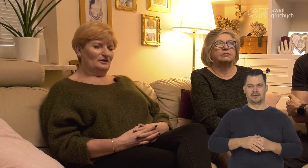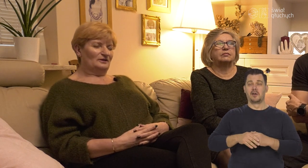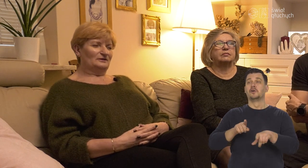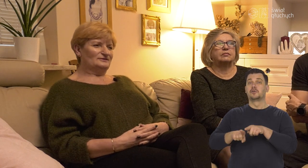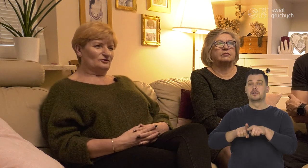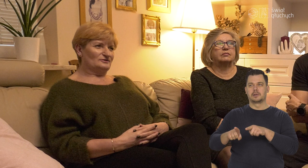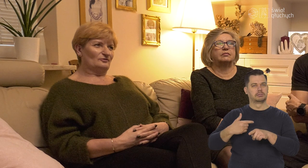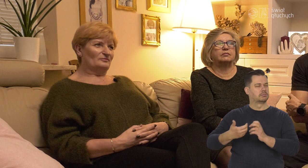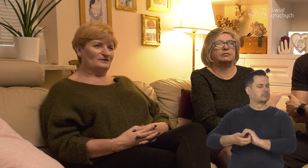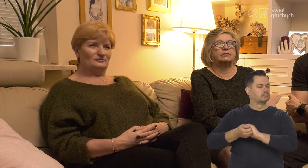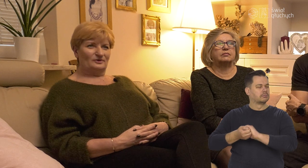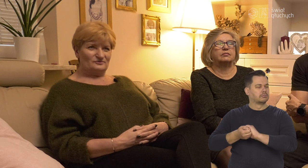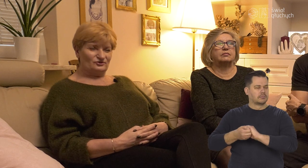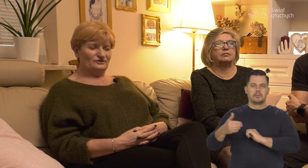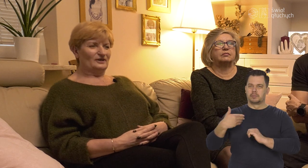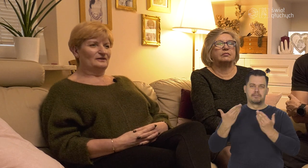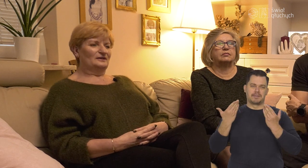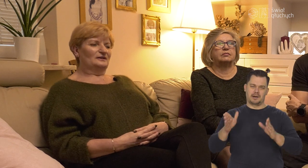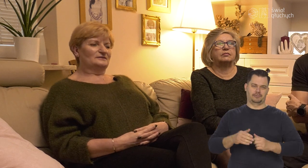because I was very close. with my sister